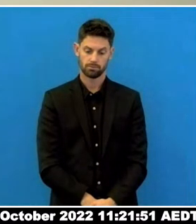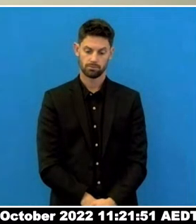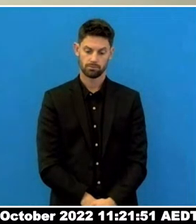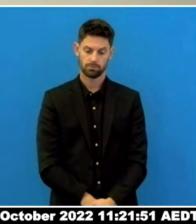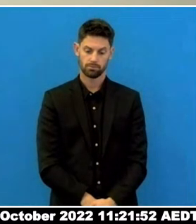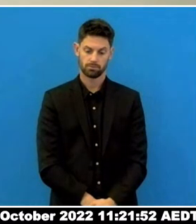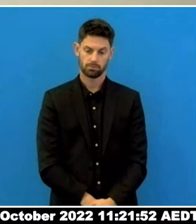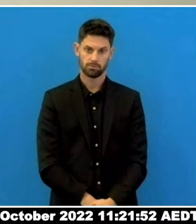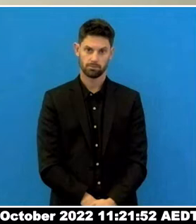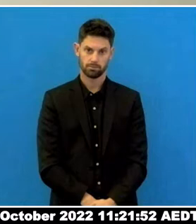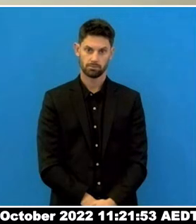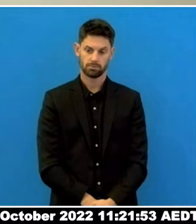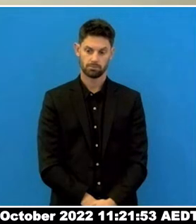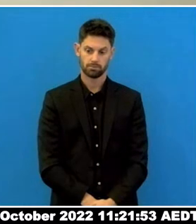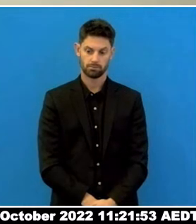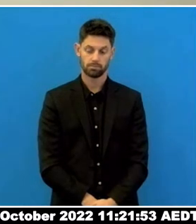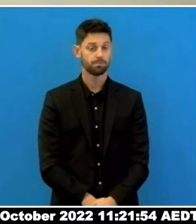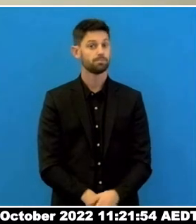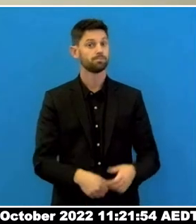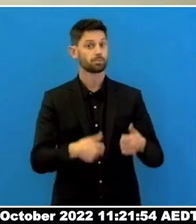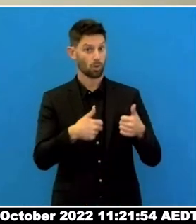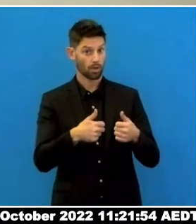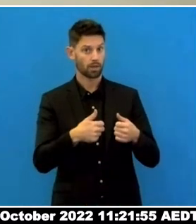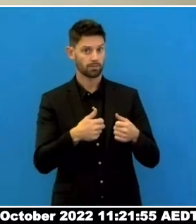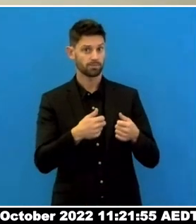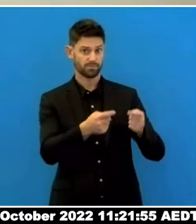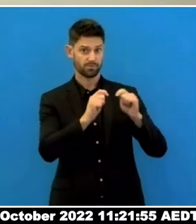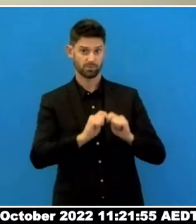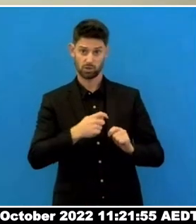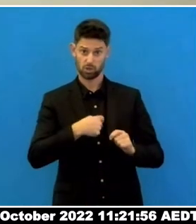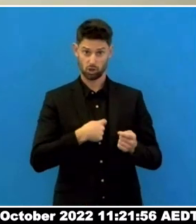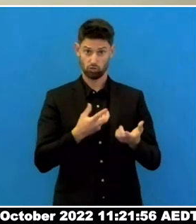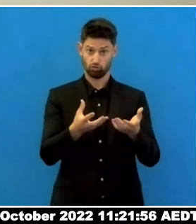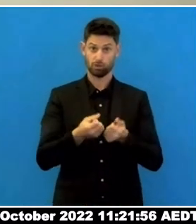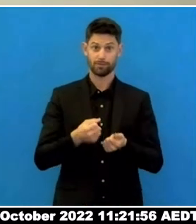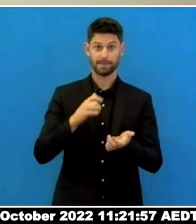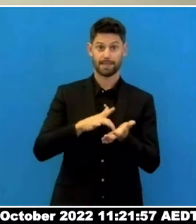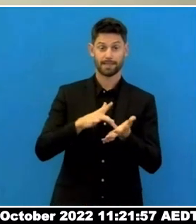Yes Okay: "I get $550 from Centrelink each fortnight.